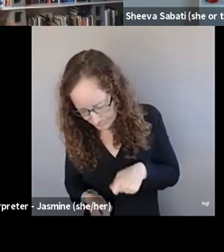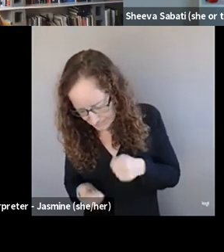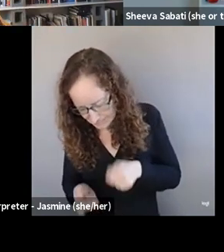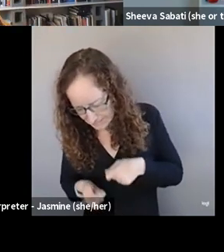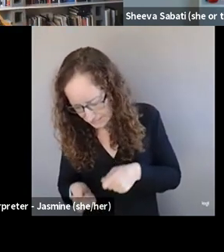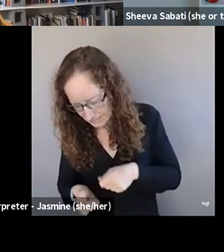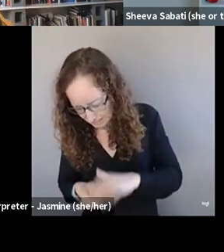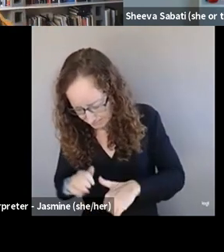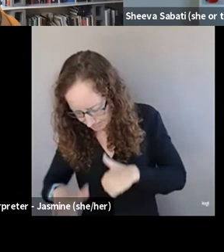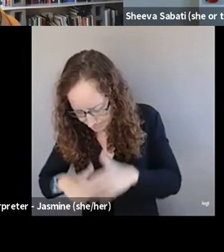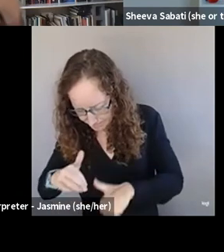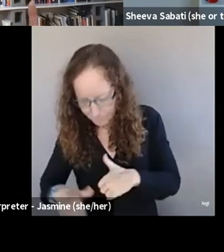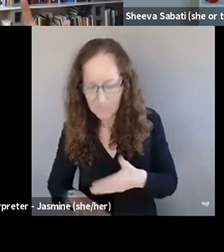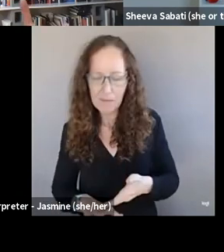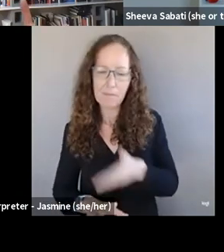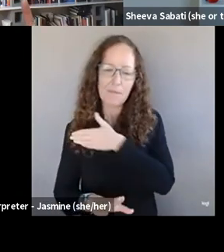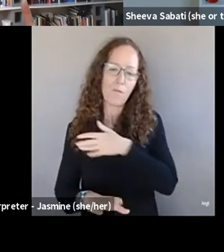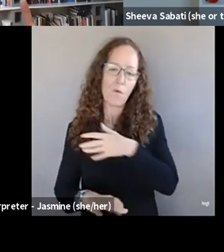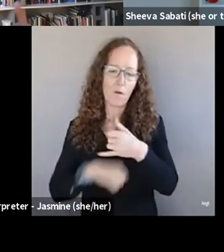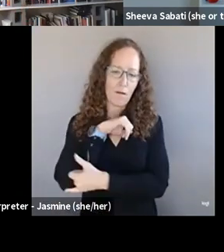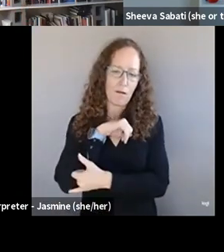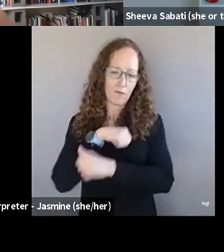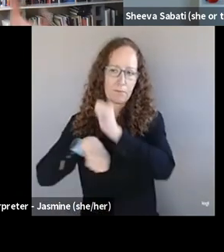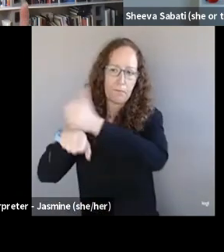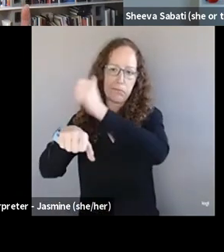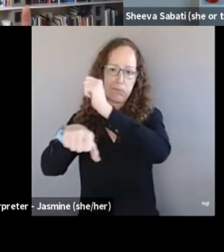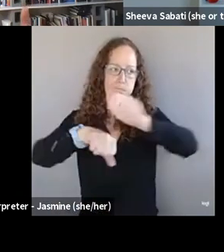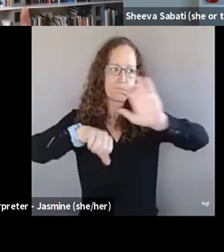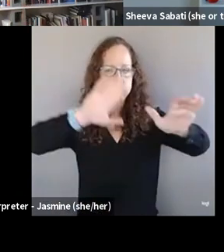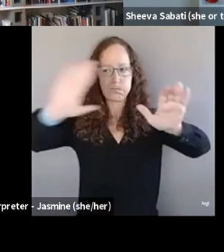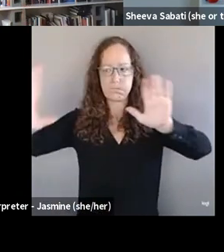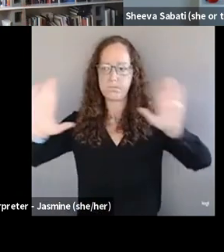ourselves, and not see these institutions as status quo, but